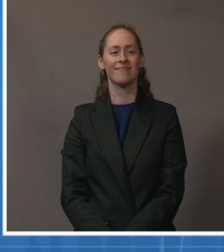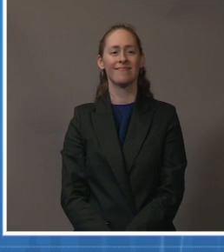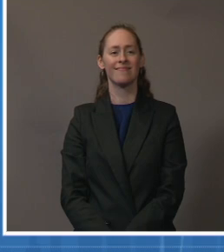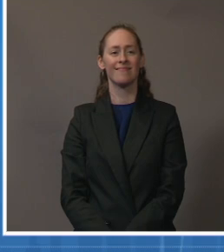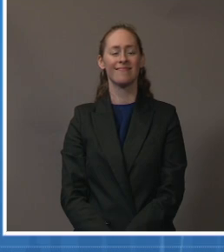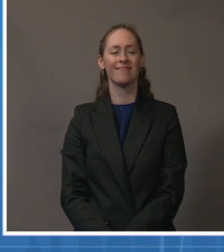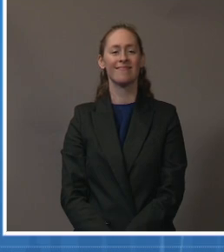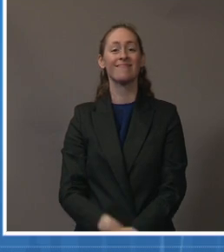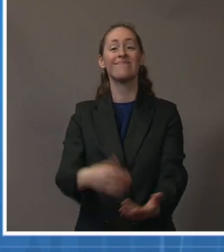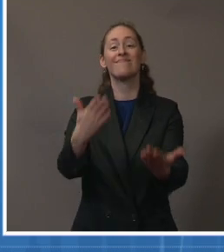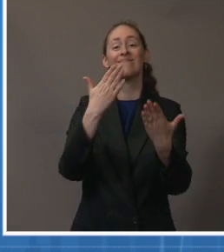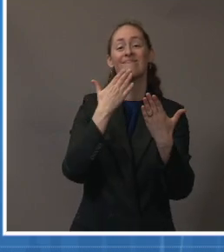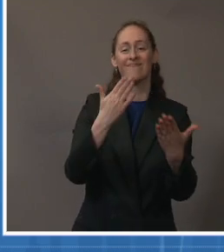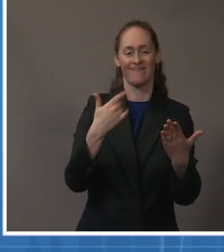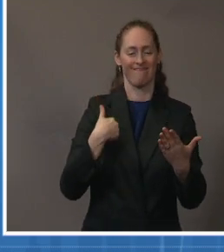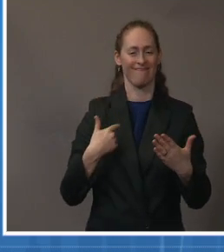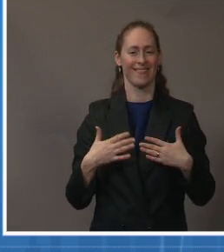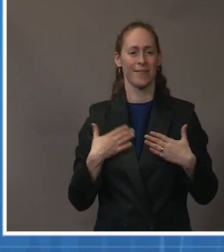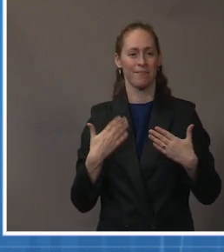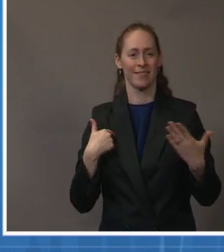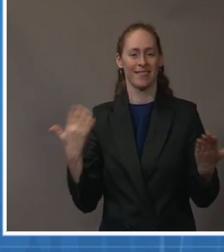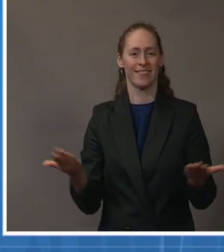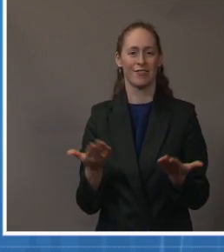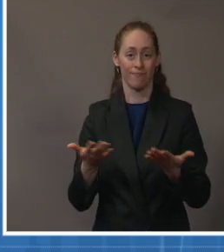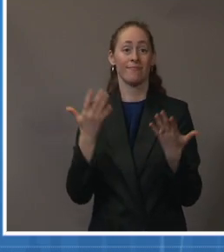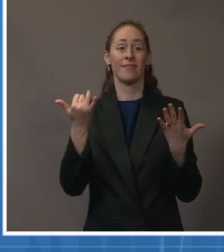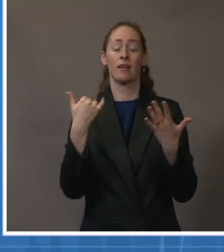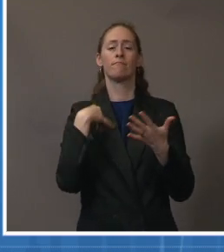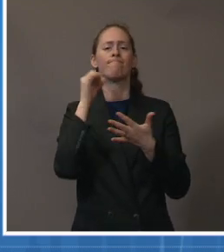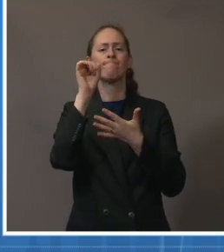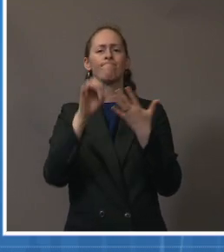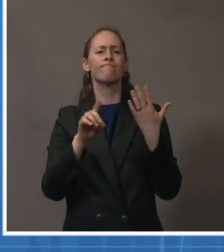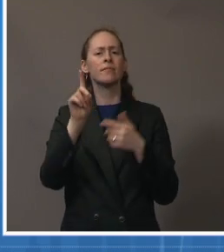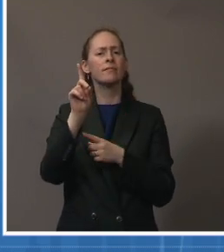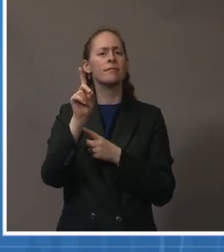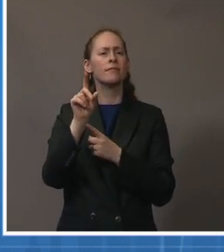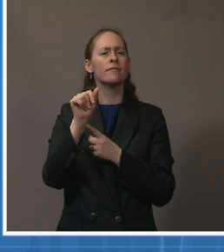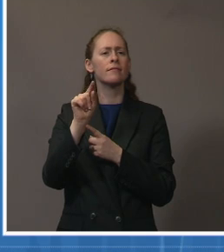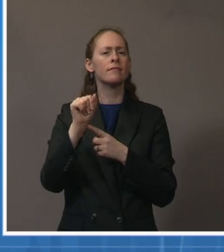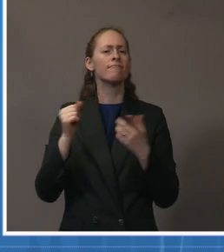As always, let's begin with an overview of the data. Yesterday, CDC reported a little over